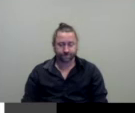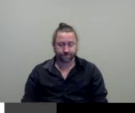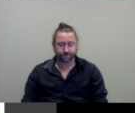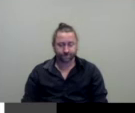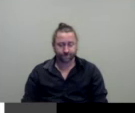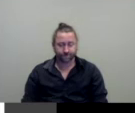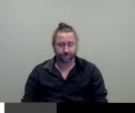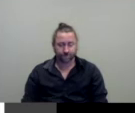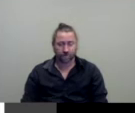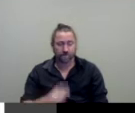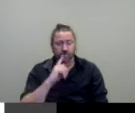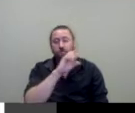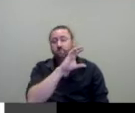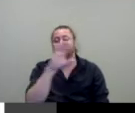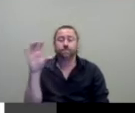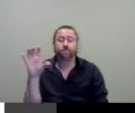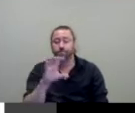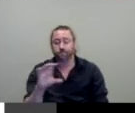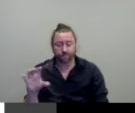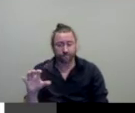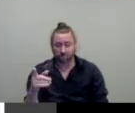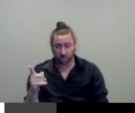all of them exploring pure abstraction